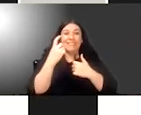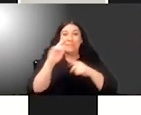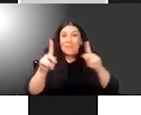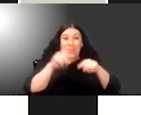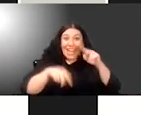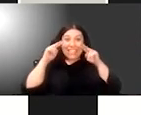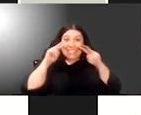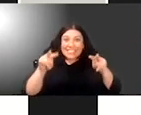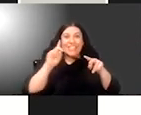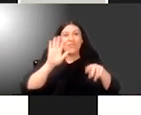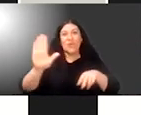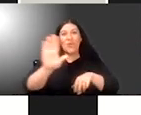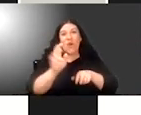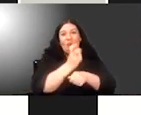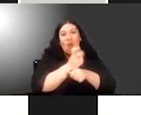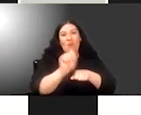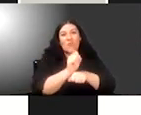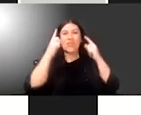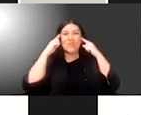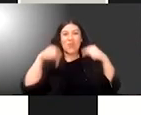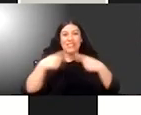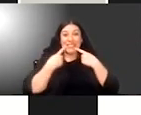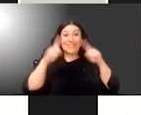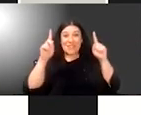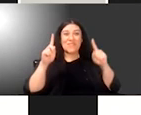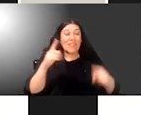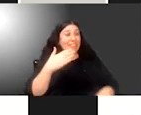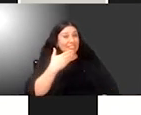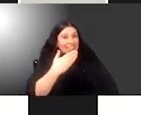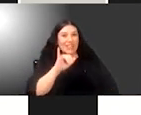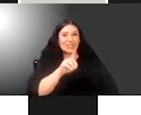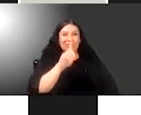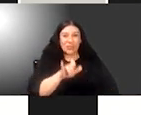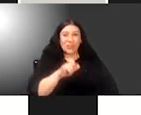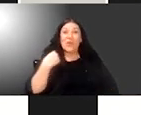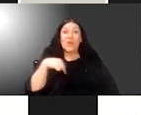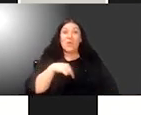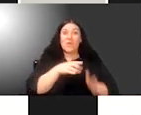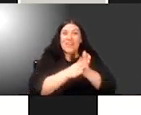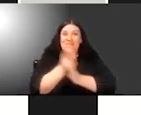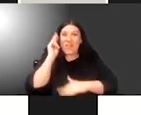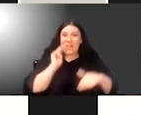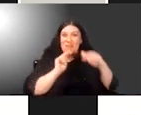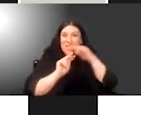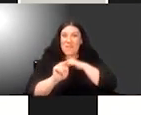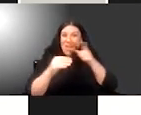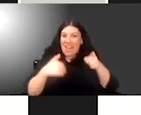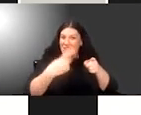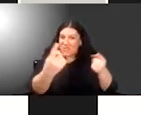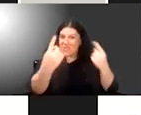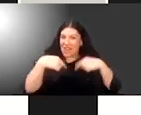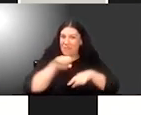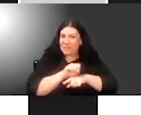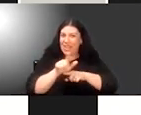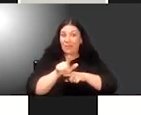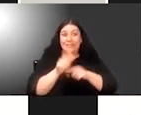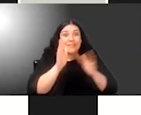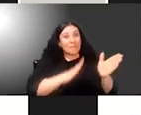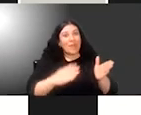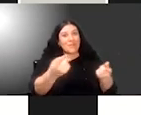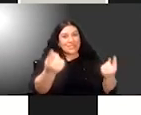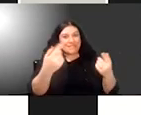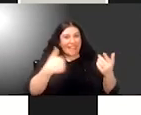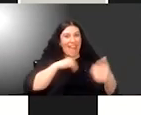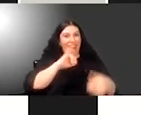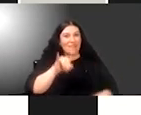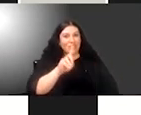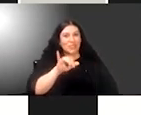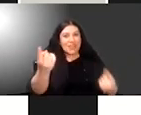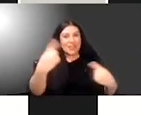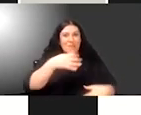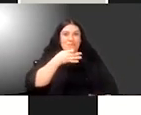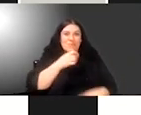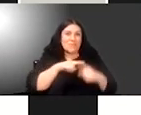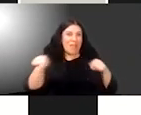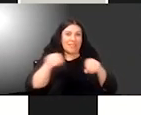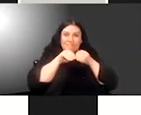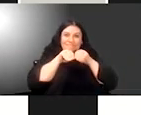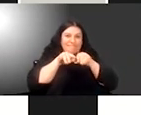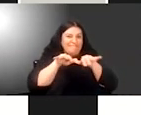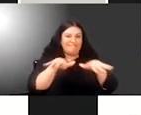We look forward to having you in St. Louis yet. We were going to be bringing Judy in soon, and because of this pandemic, we weren't able to do that. But you will be here, Judy, and we'll have an opportunity for people to come out and meet you.